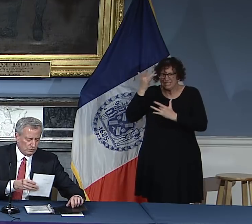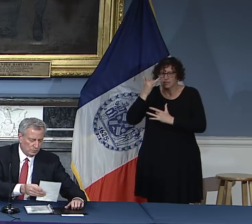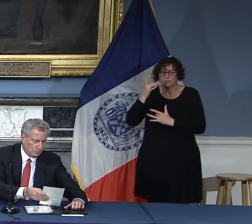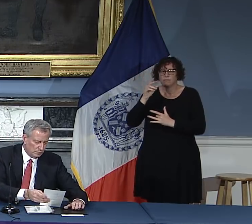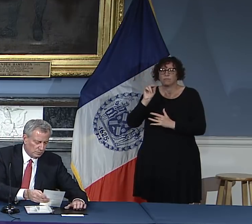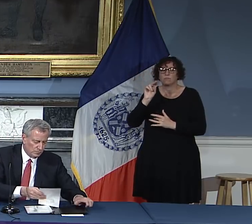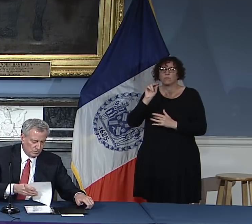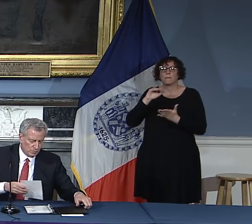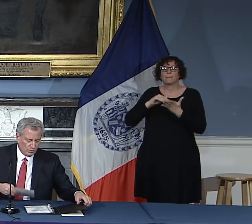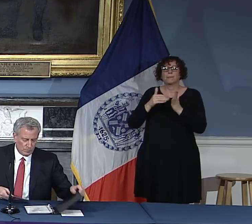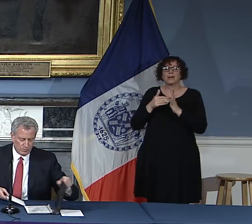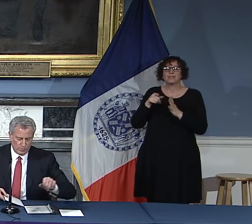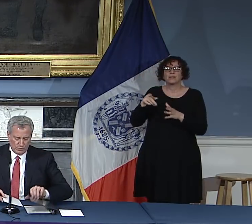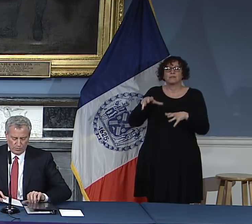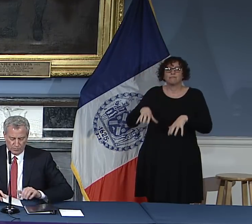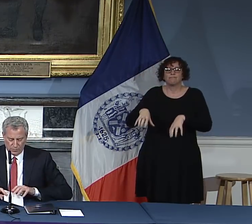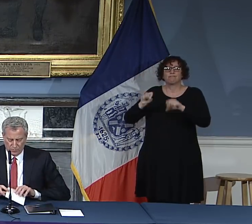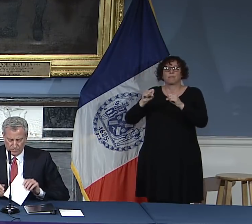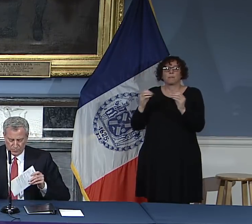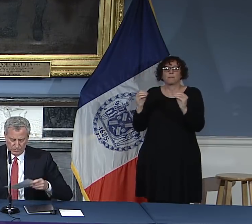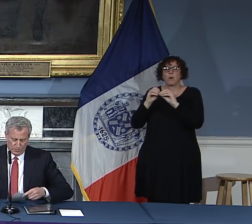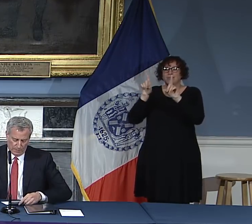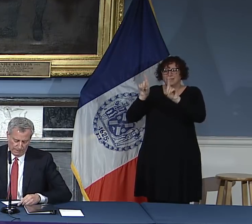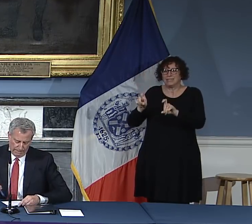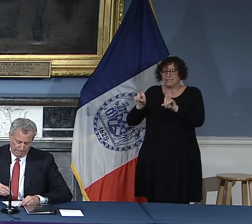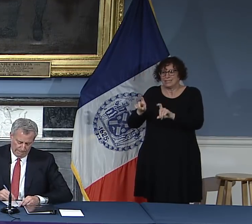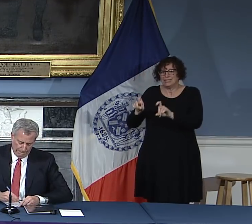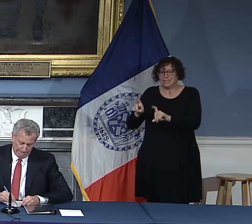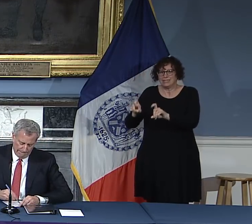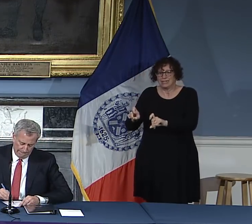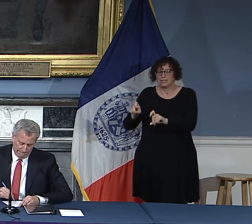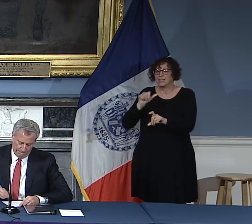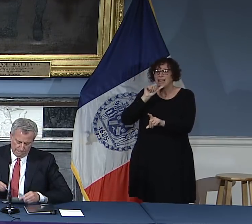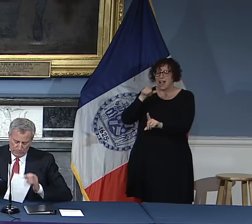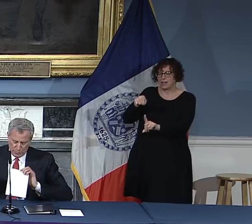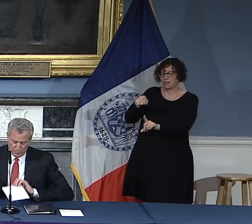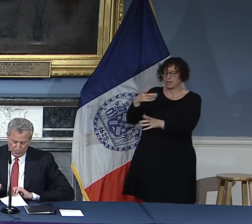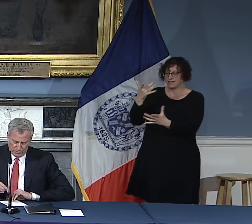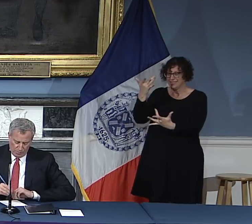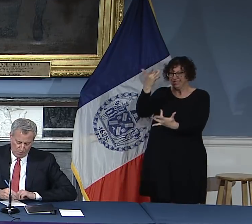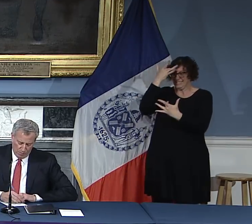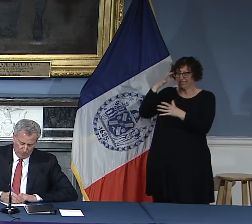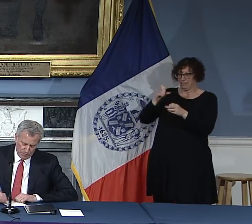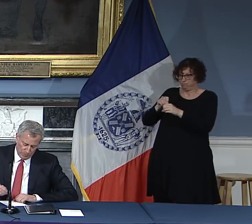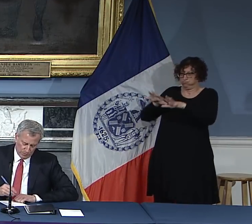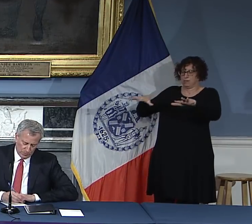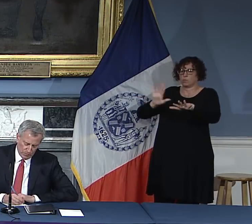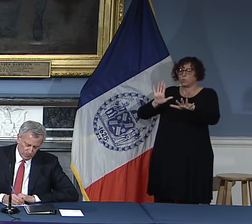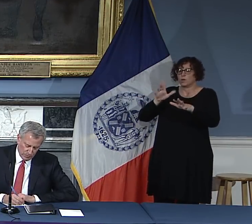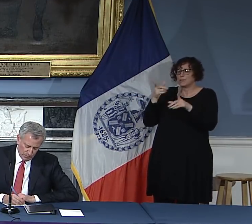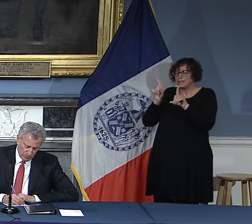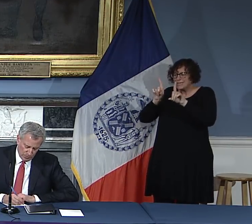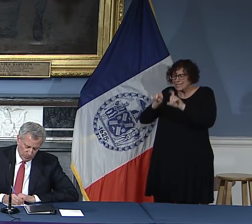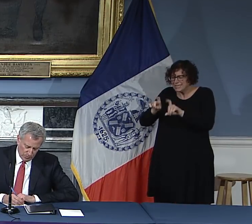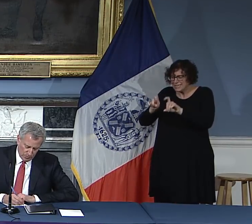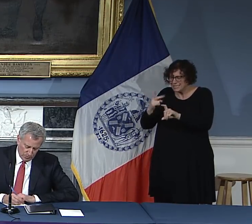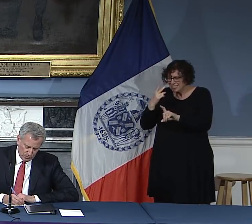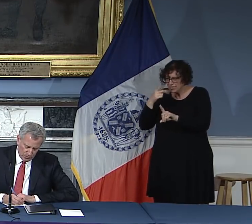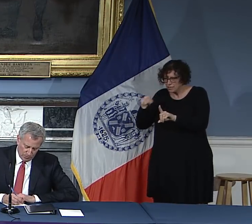AND GETTING WORSE AND WHERE THEIR DOCTORS FEEL THAT IT IS -- HAVING A TEST RESULT IS